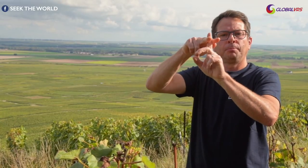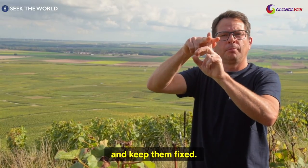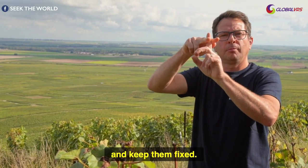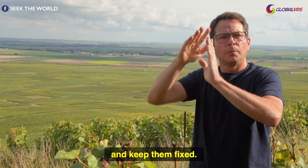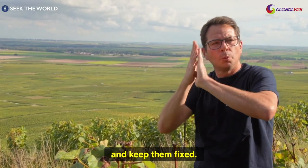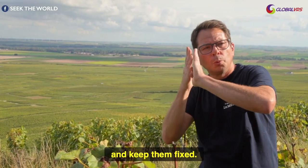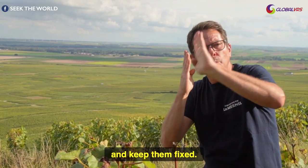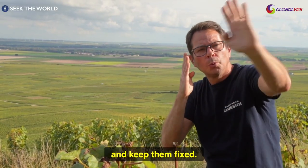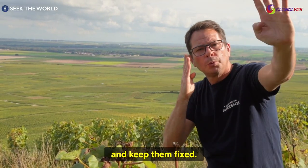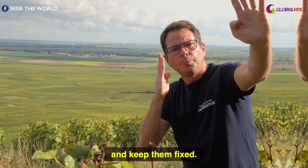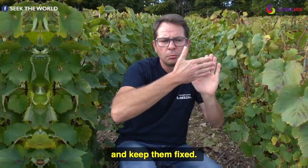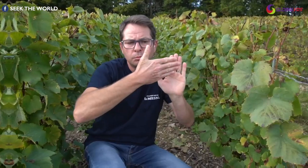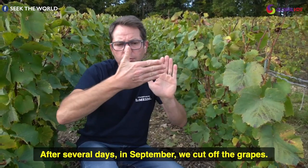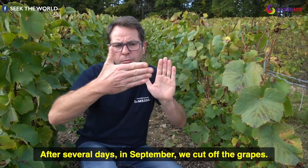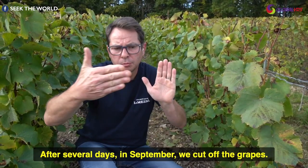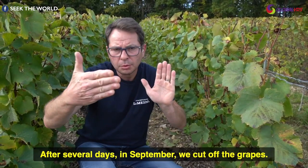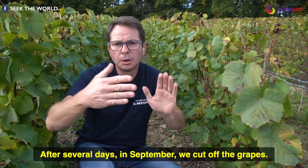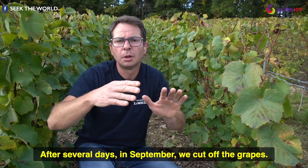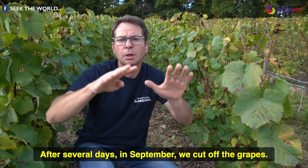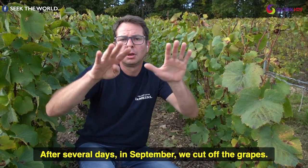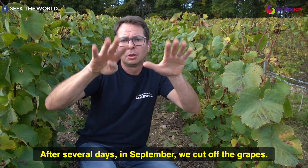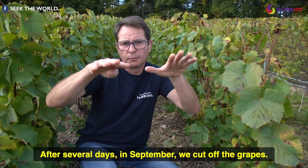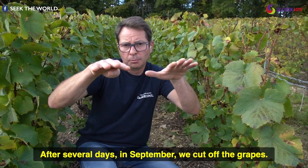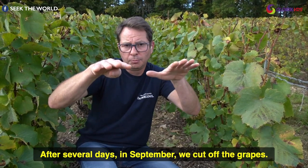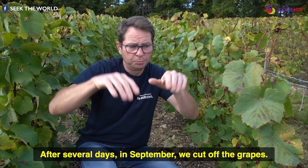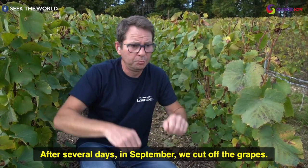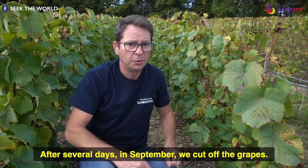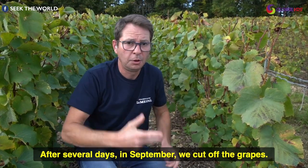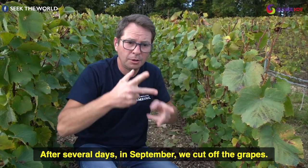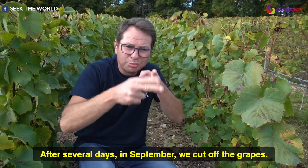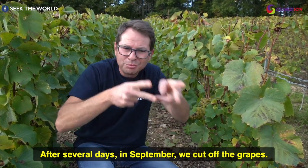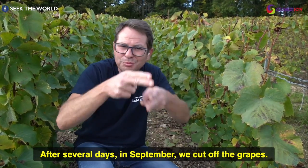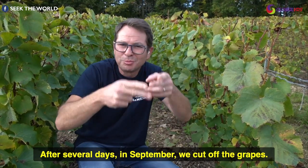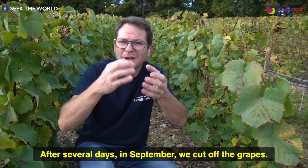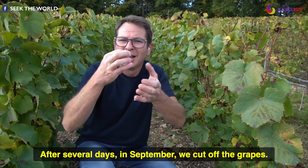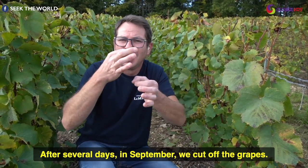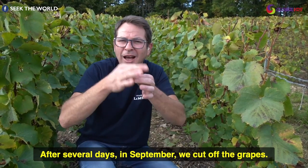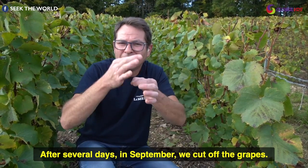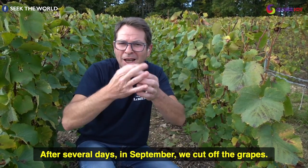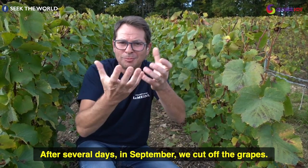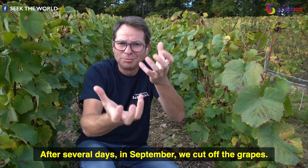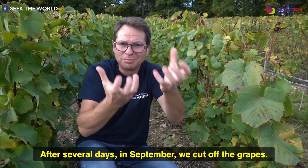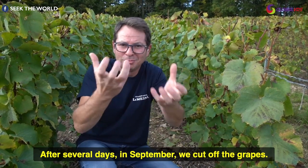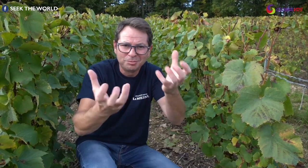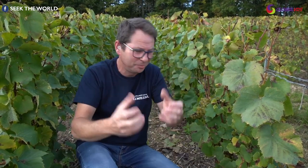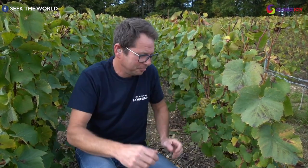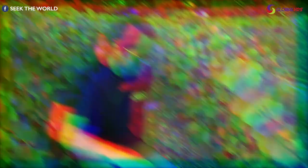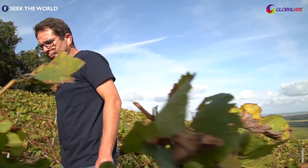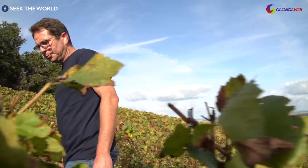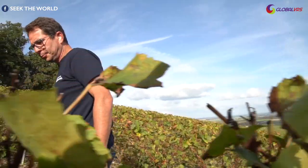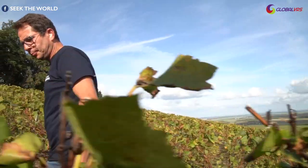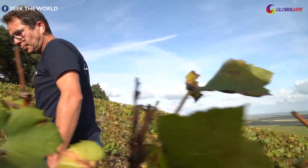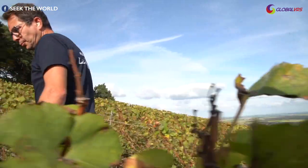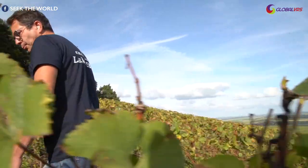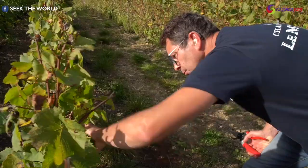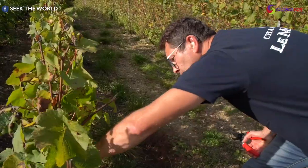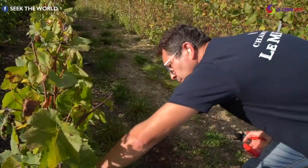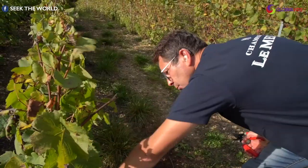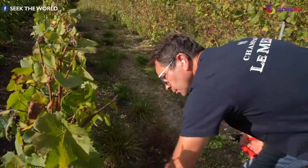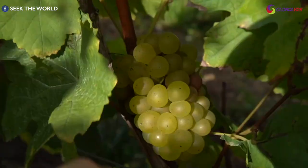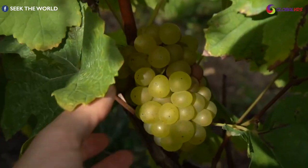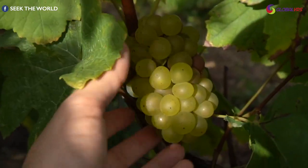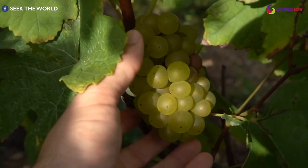and keep them fixed after several days in september we cut off the grapes